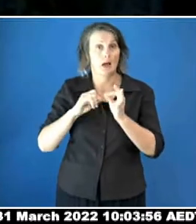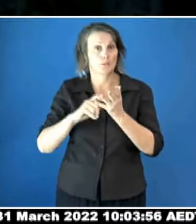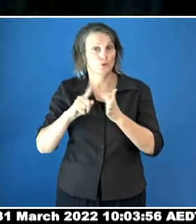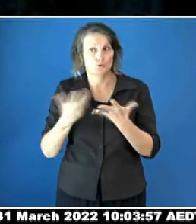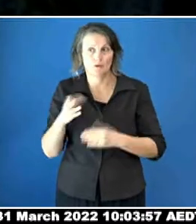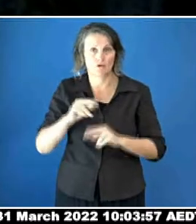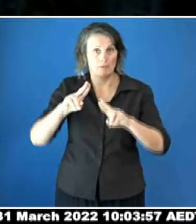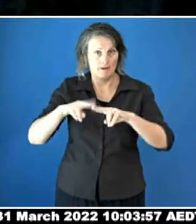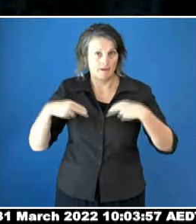sexual violence.